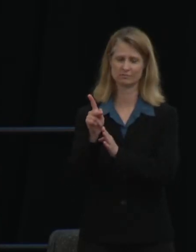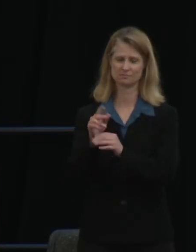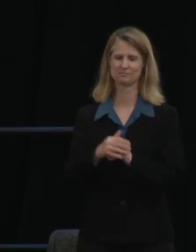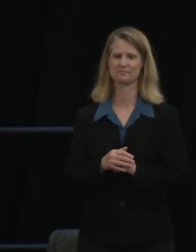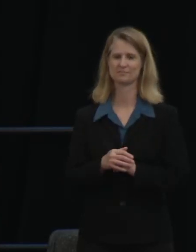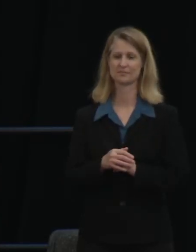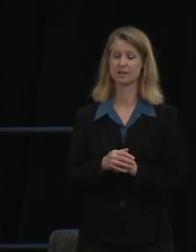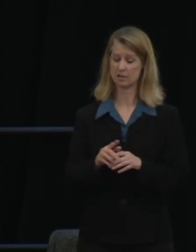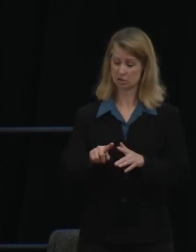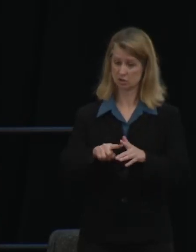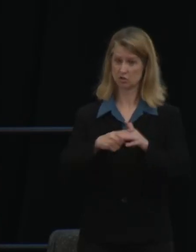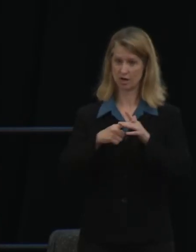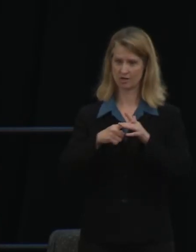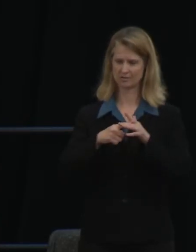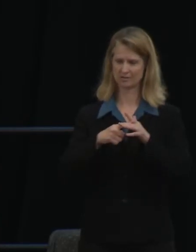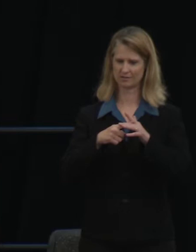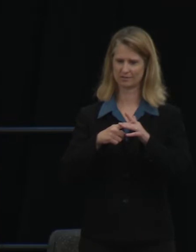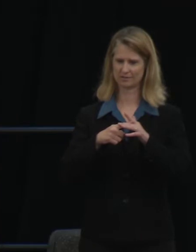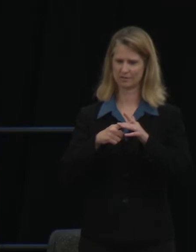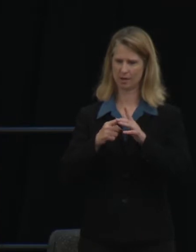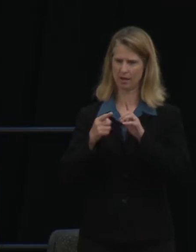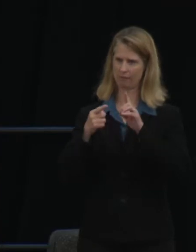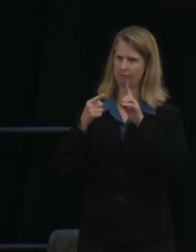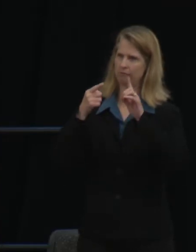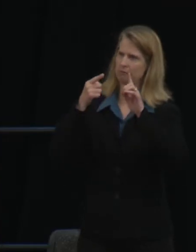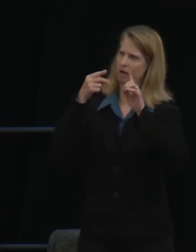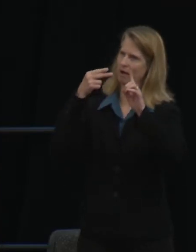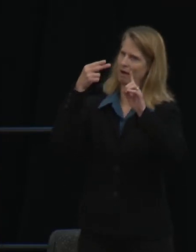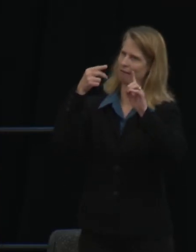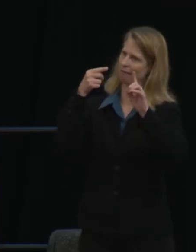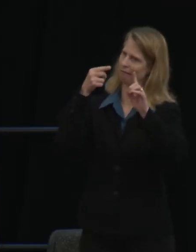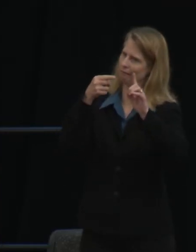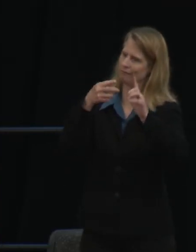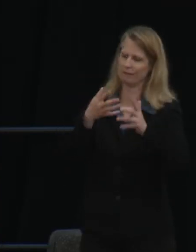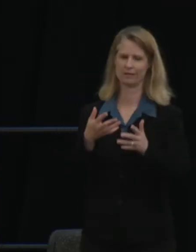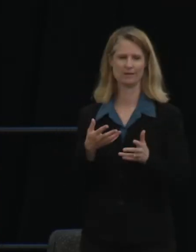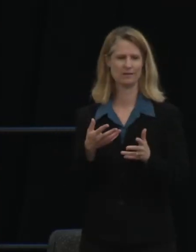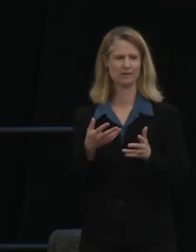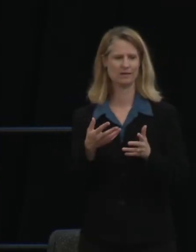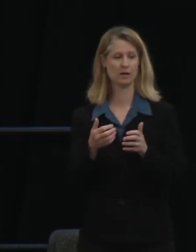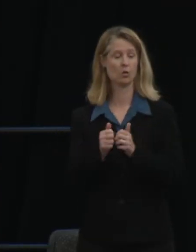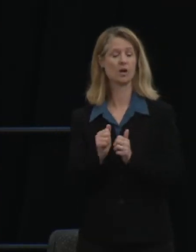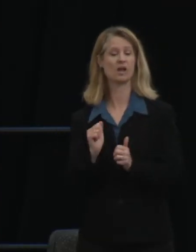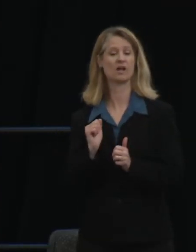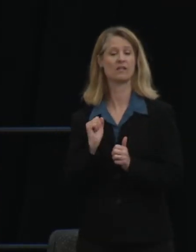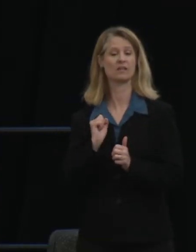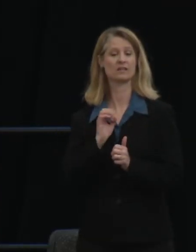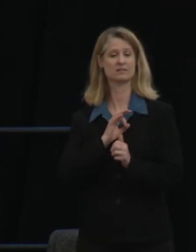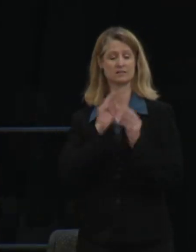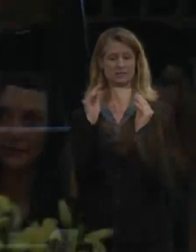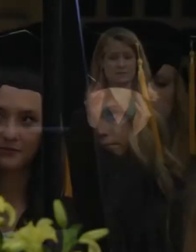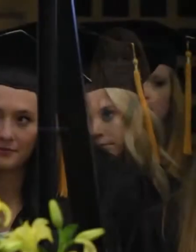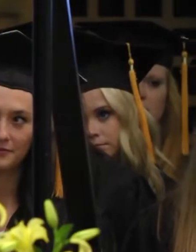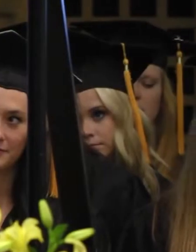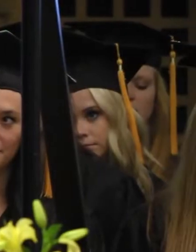Start out by aiming high. Along with the faculty, I have great hopes